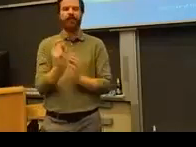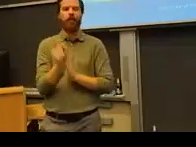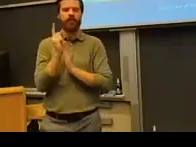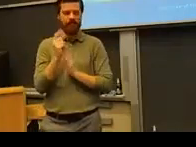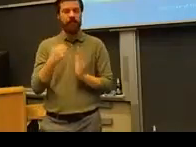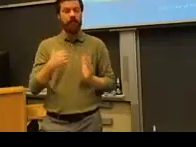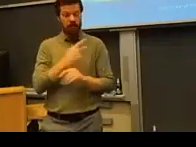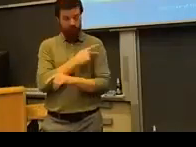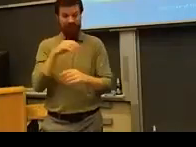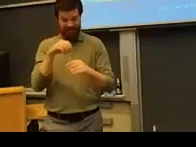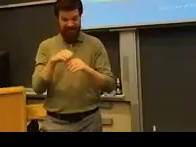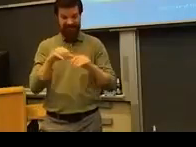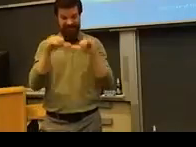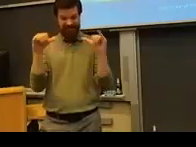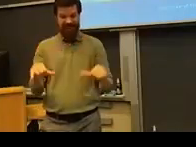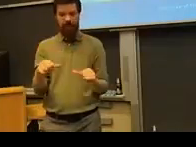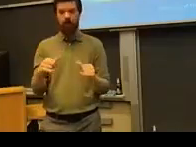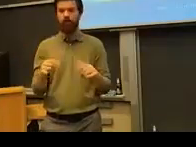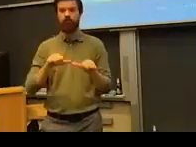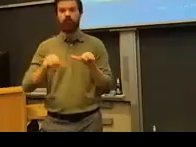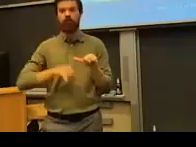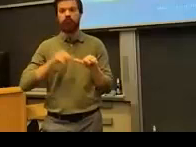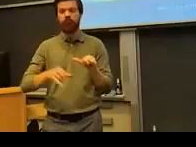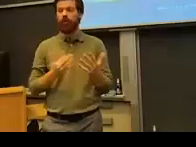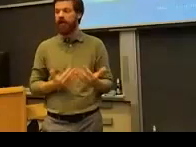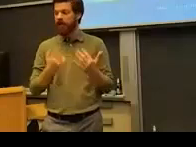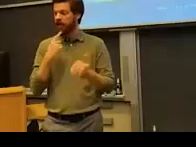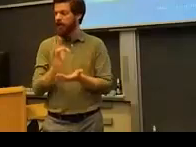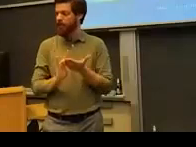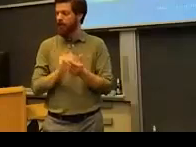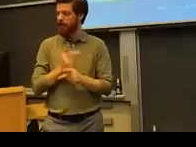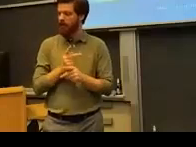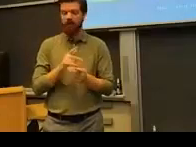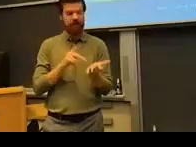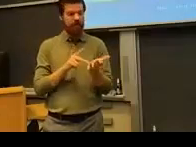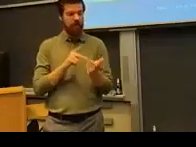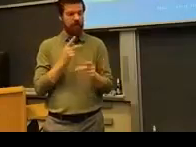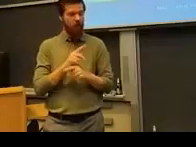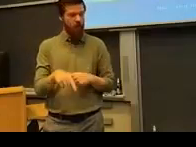system just here only getting medical care or only getri care that's really the goal of this